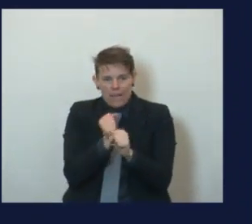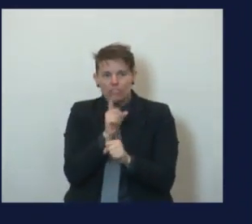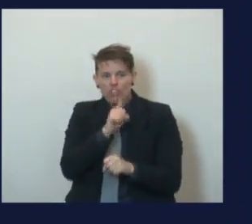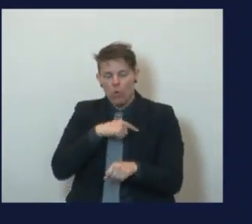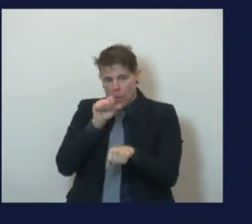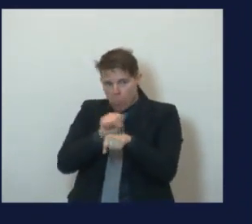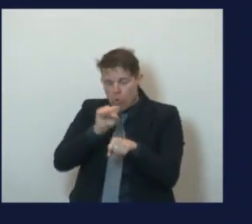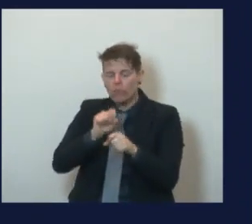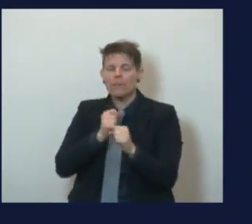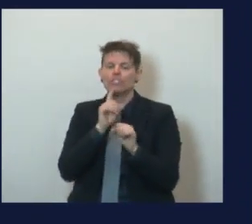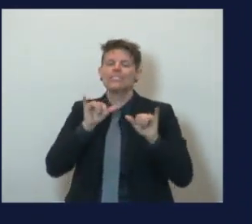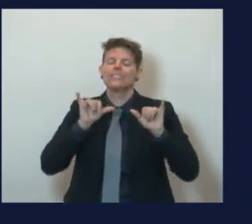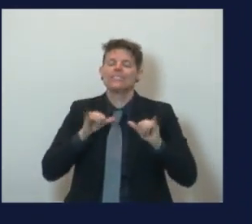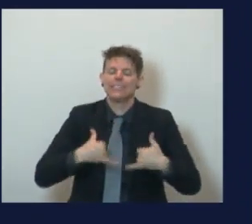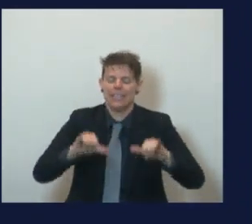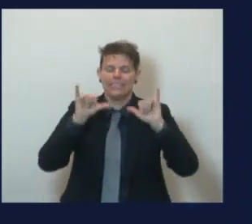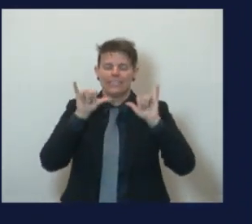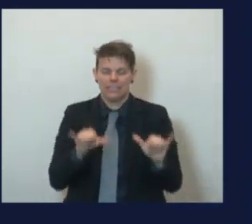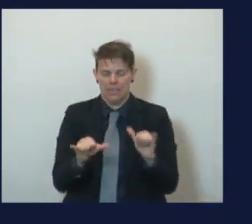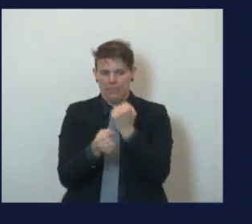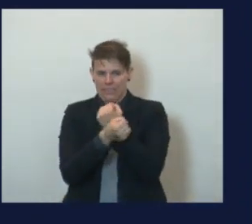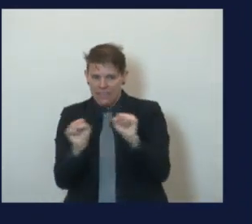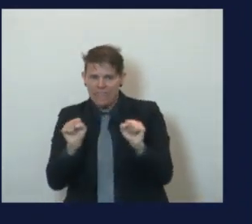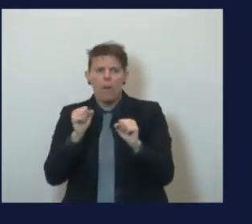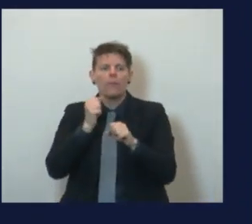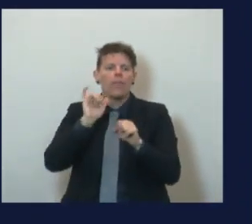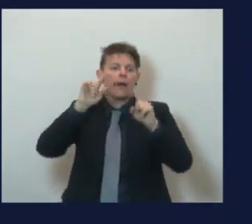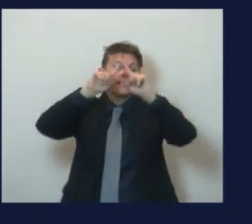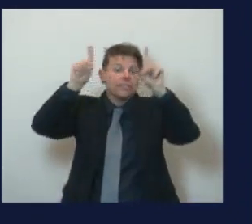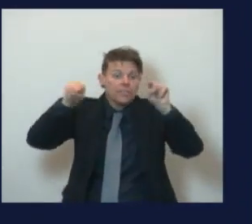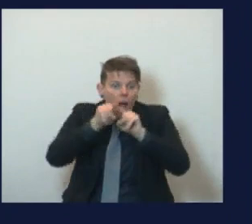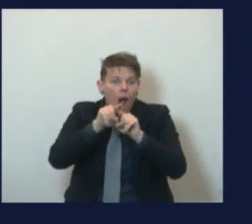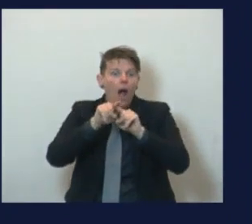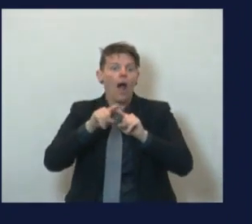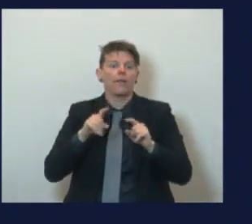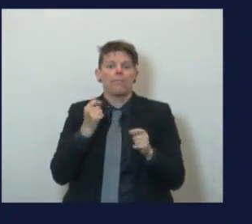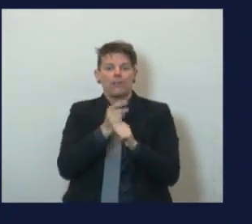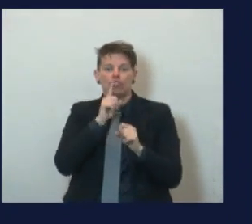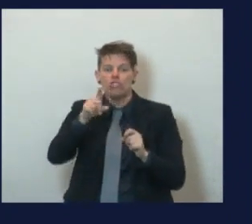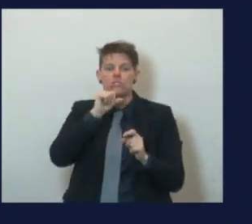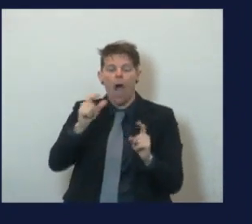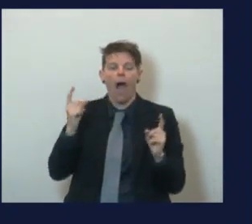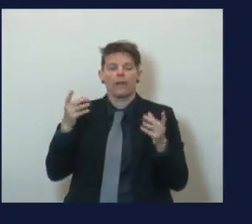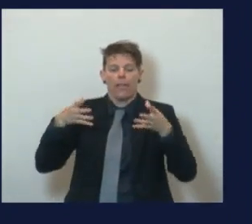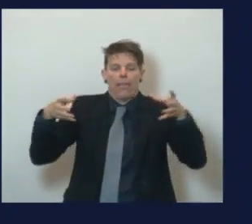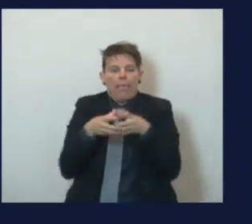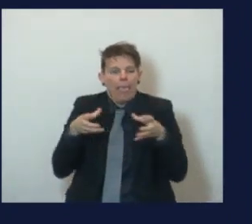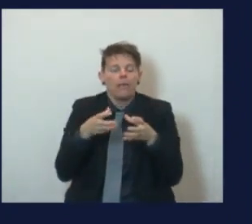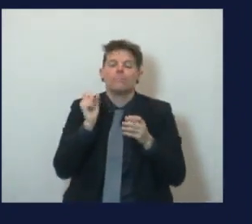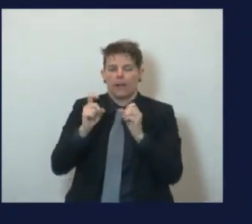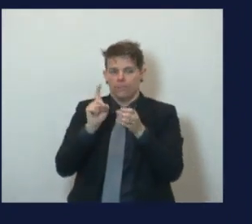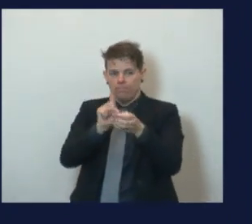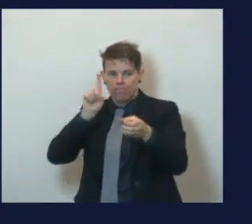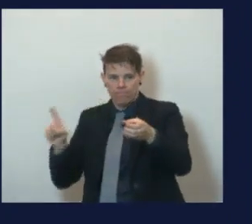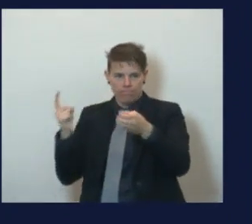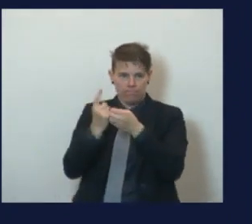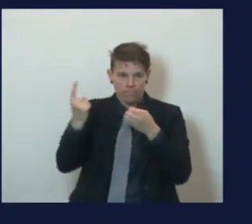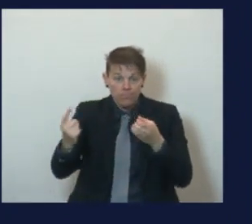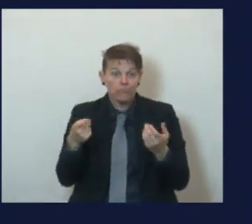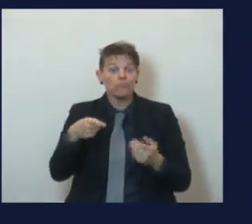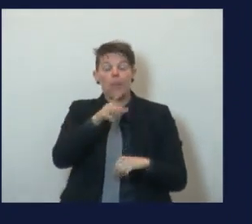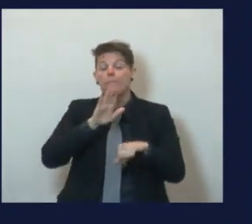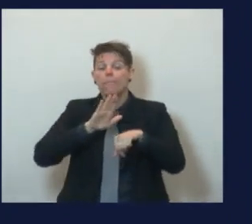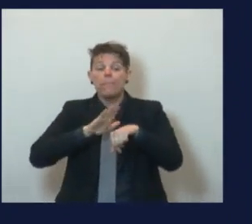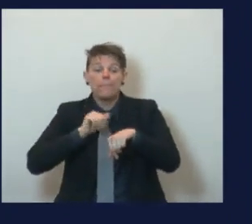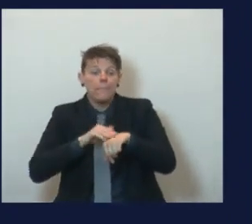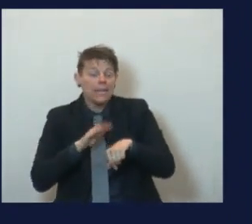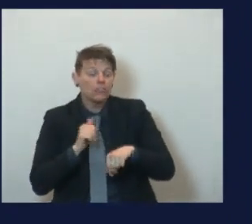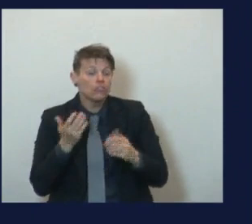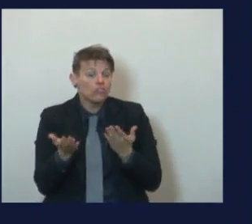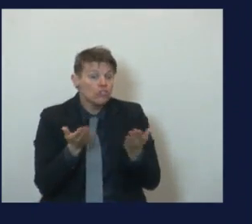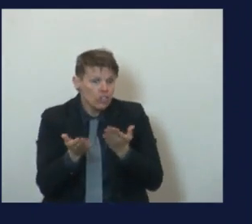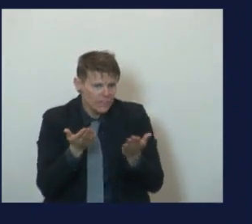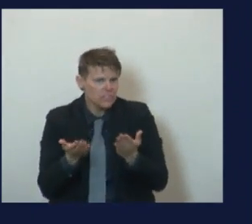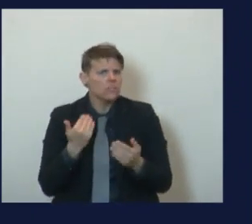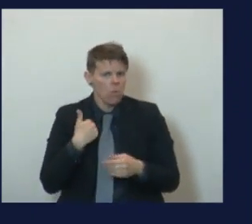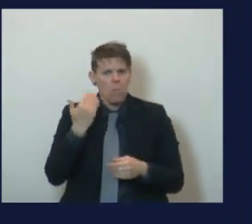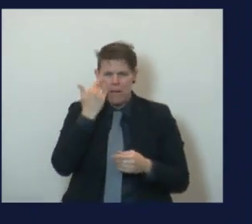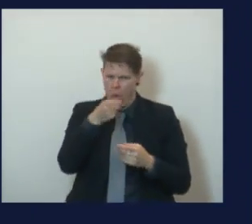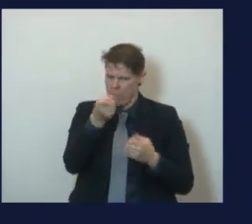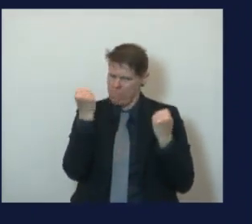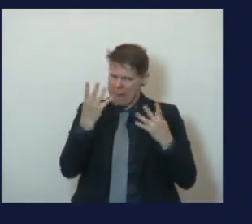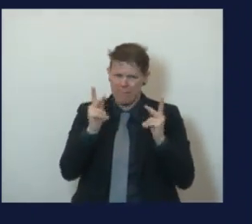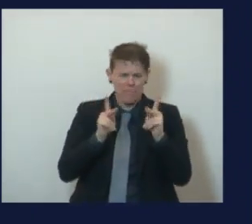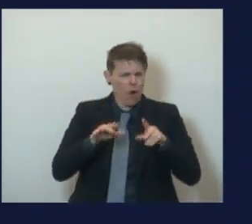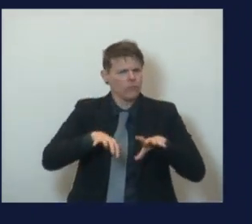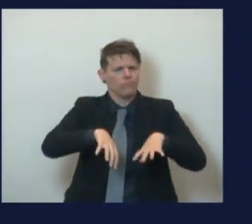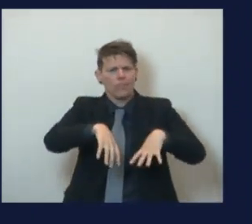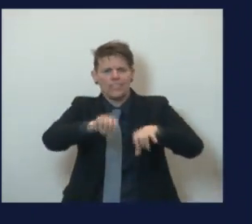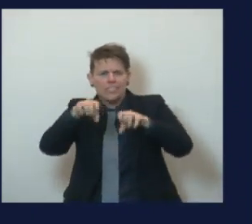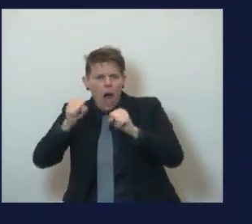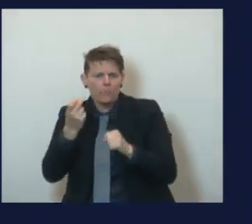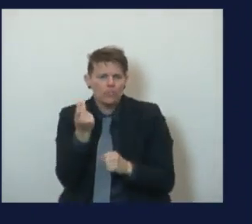WE DO HAVE TO STAFF UP AND MAKE SURE WE DO ALL THE WORK TO MAKE THEM AS SAFE AS POSSIBLE BY DOING THE RIGHT KIND OF SIGNAGE FOR SOCIAL DISTANCING AND CLEANING AND WE WILL DO THAT PET